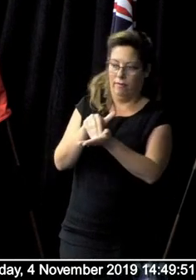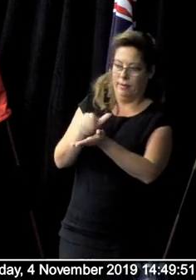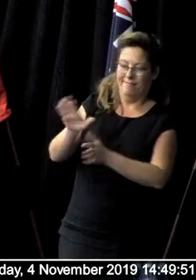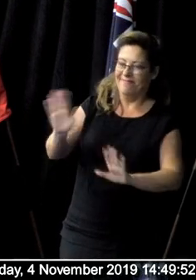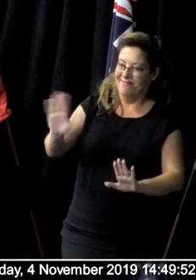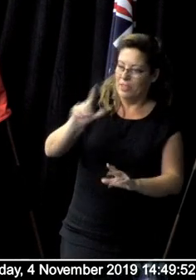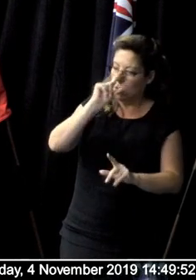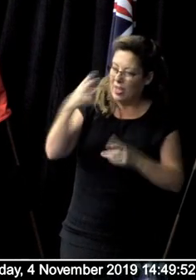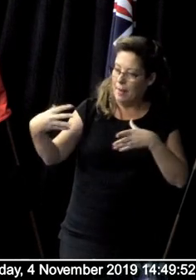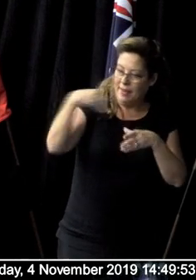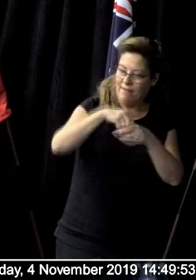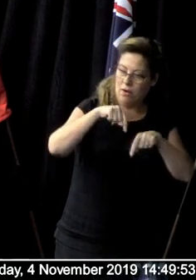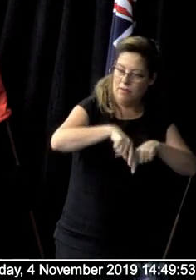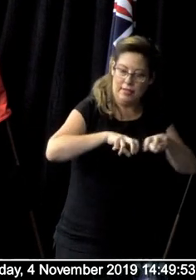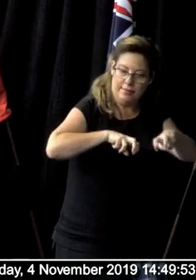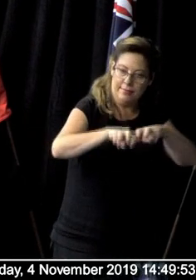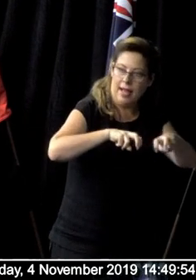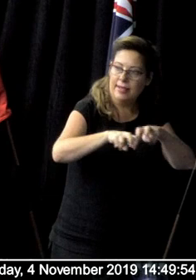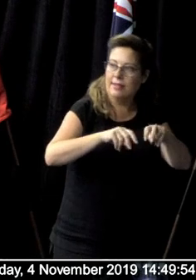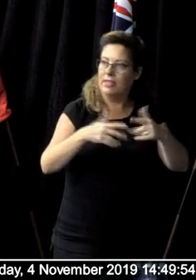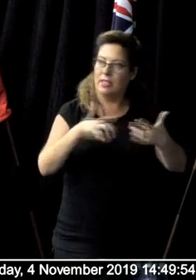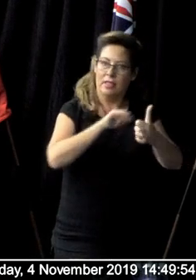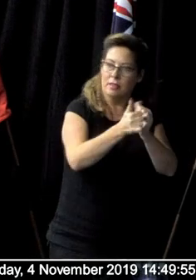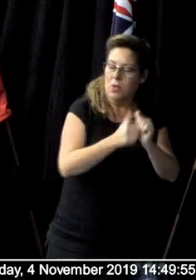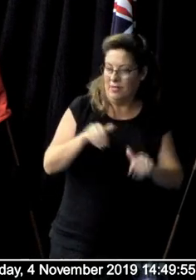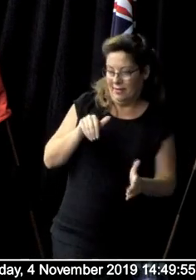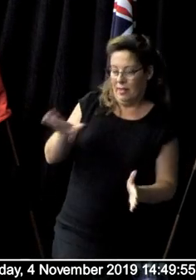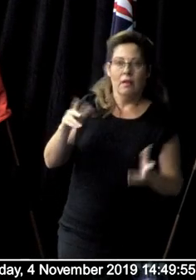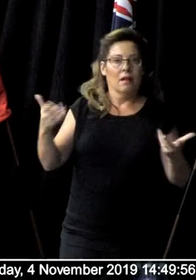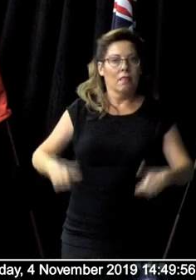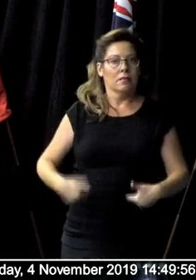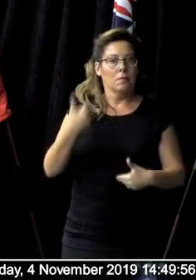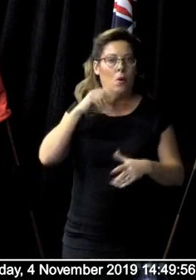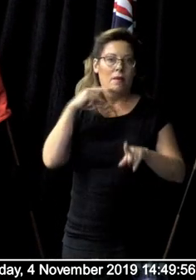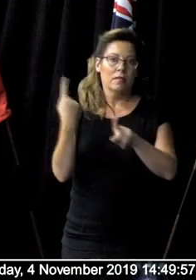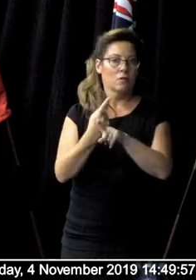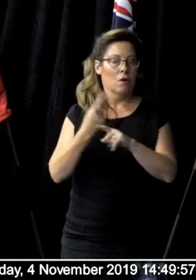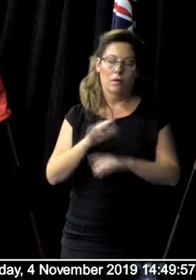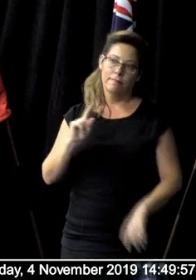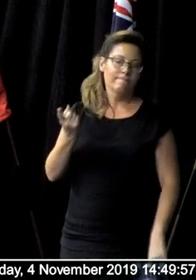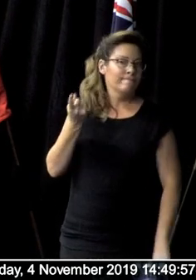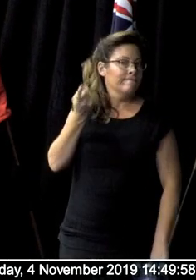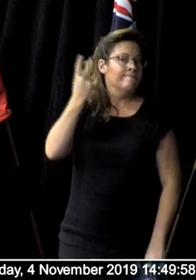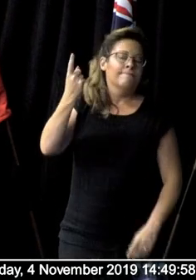So the – the testimony this morning was very much in line with, you know, things